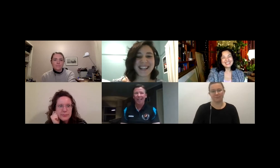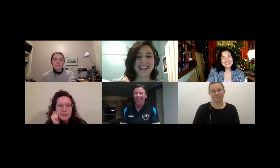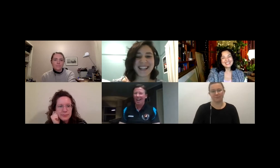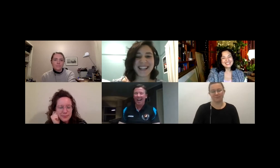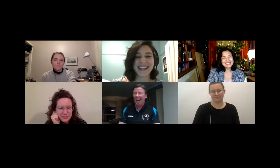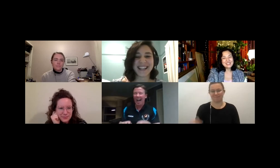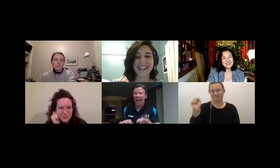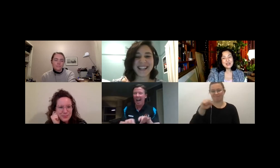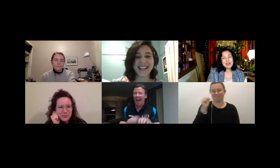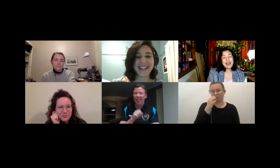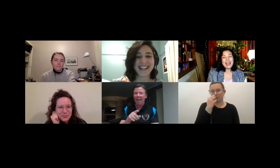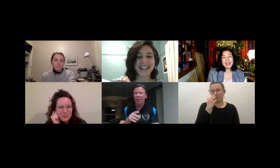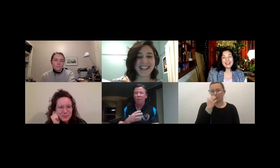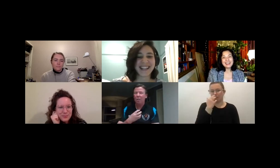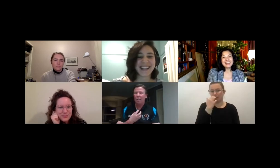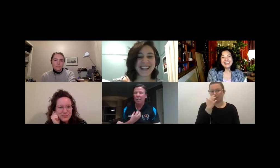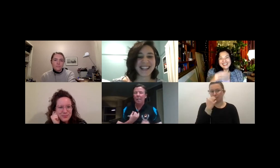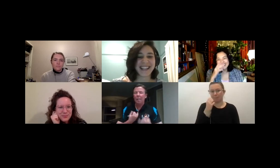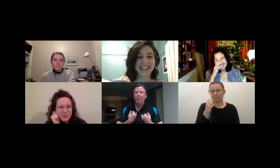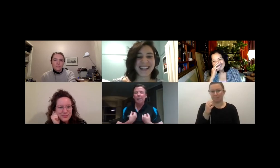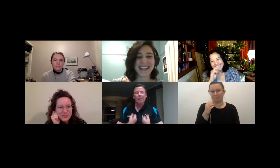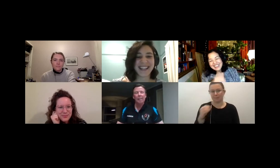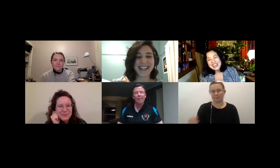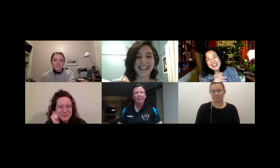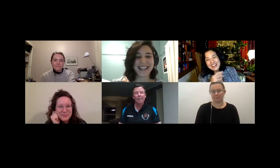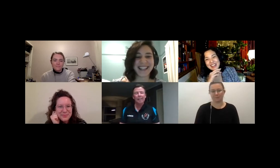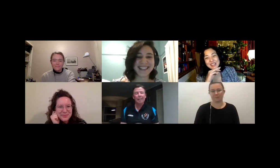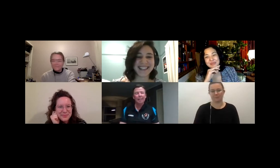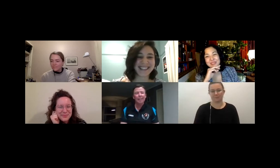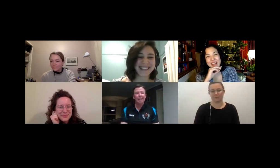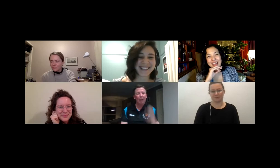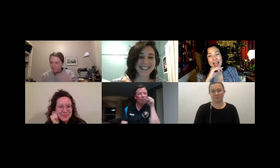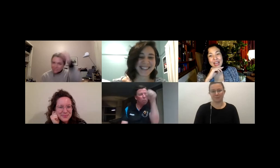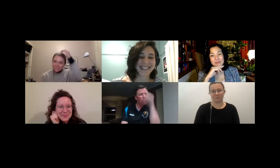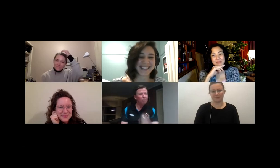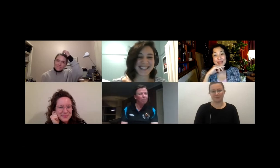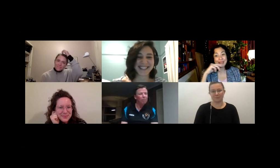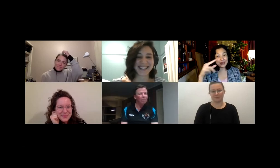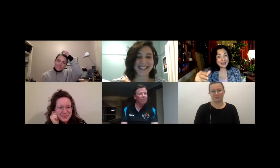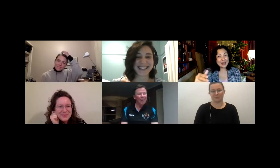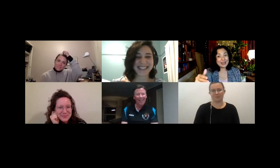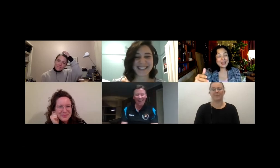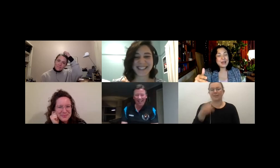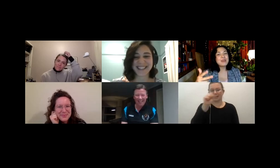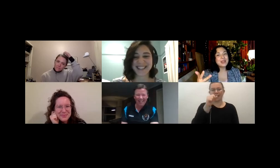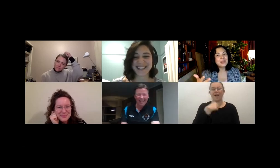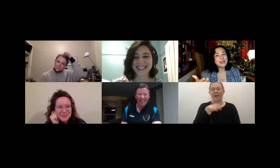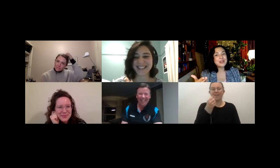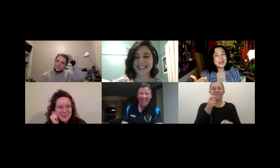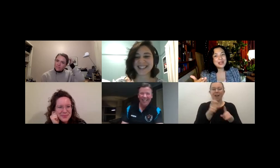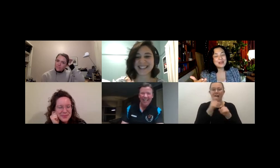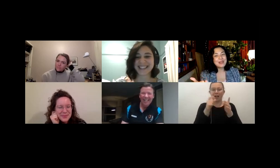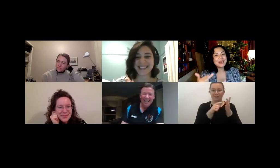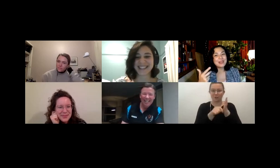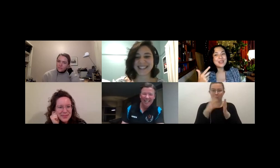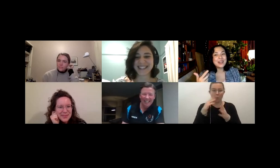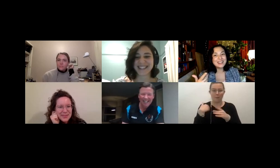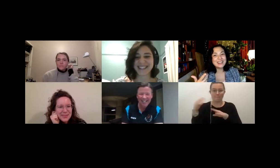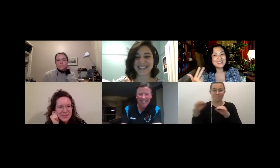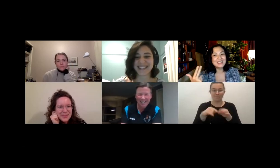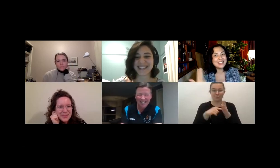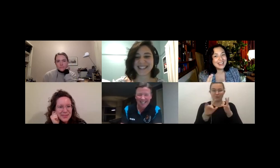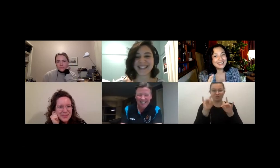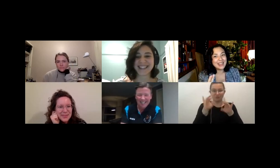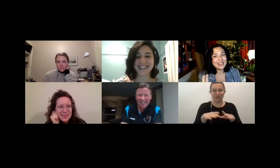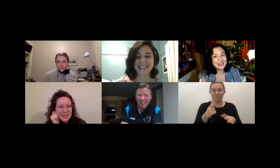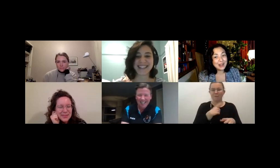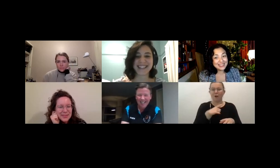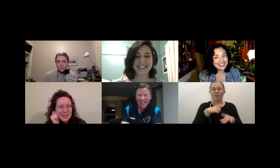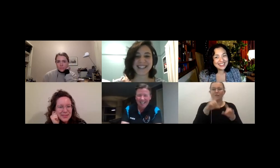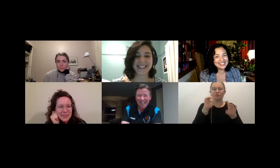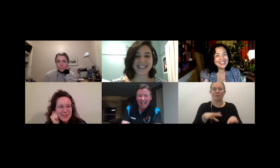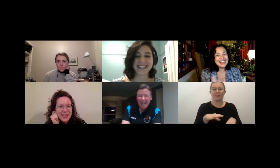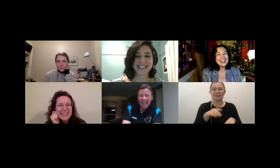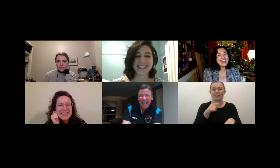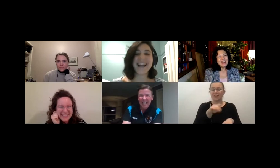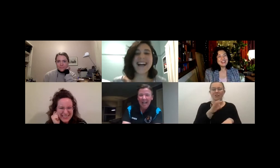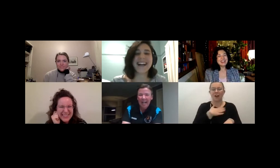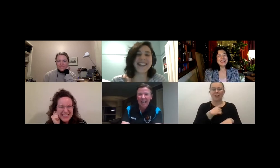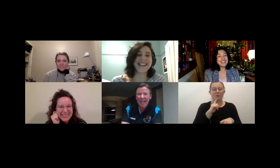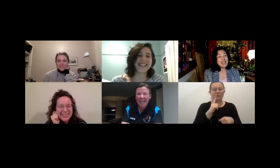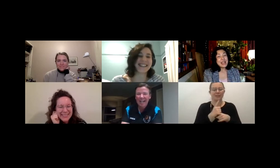hard time moving to Australia because Australians don't like saying their consonants whereas